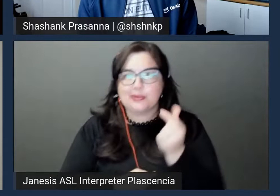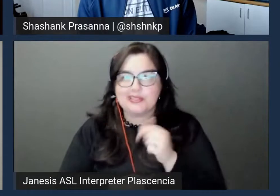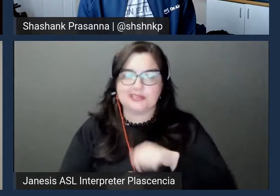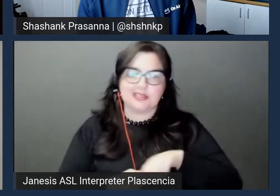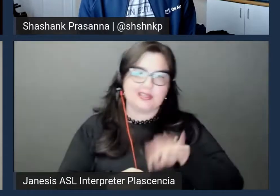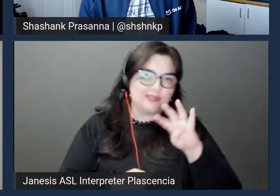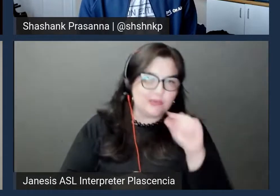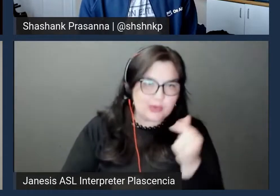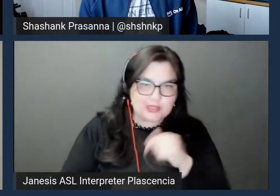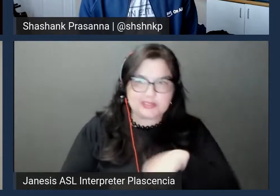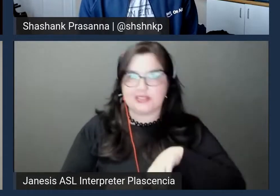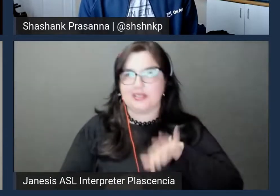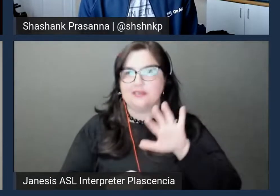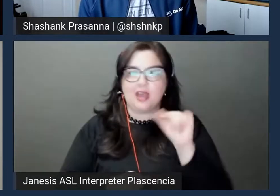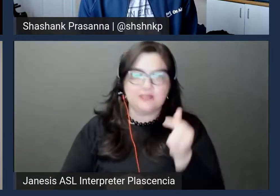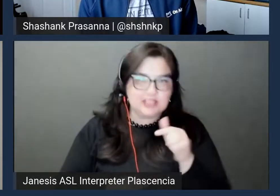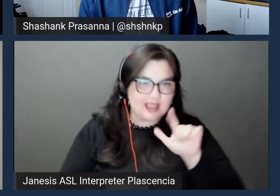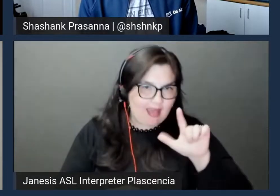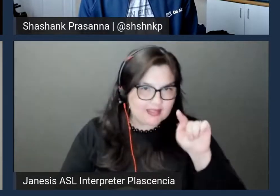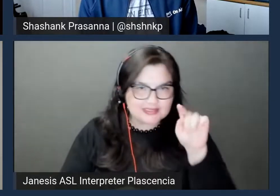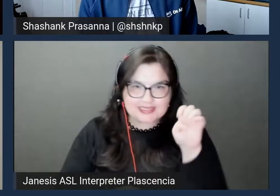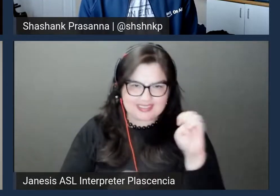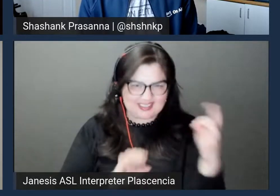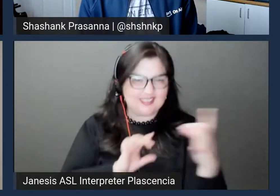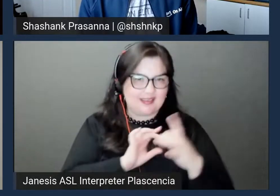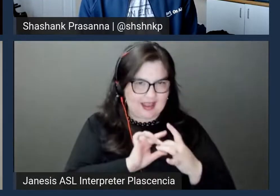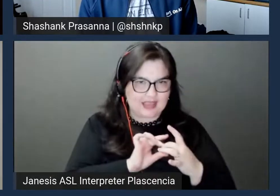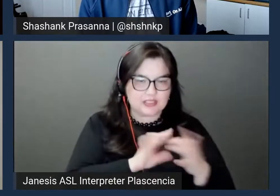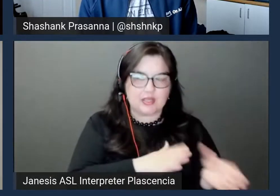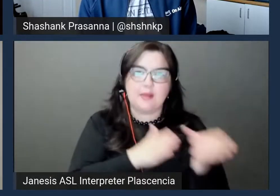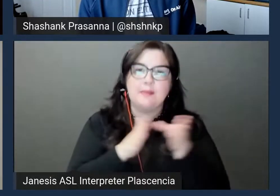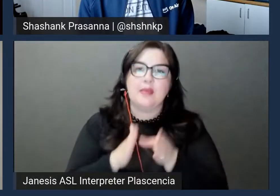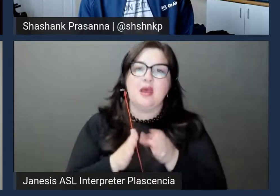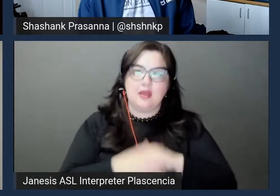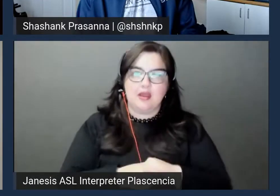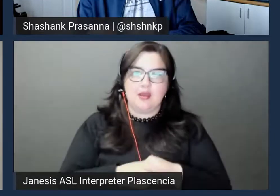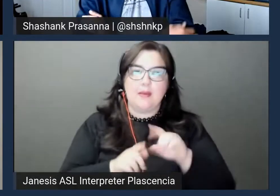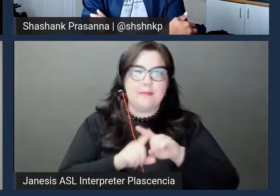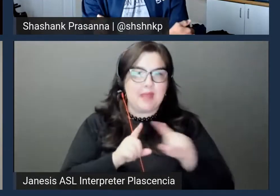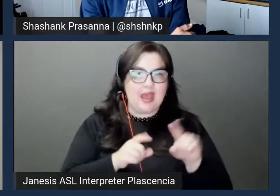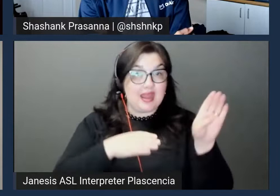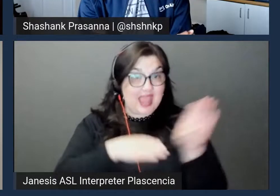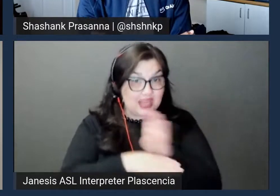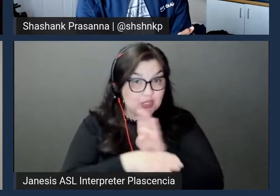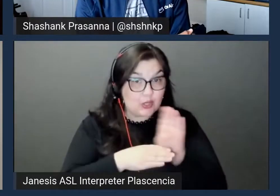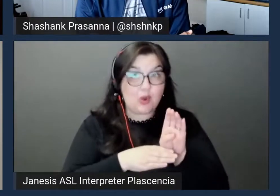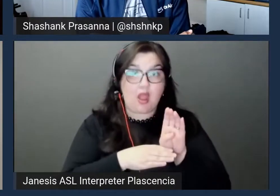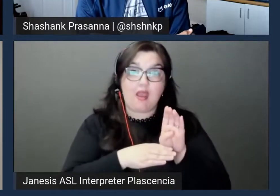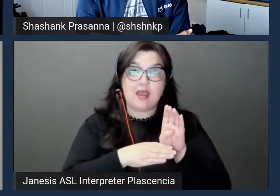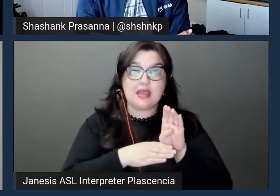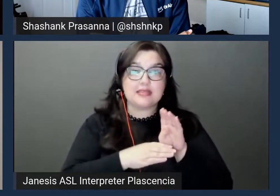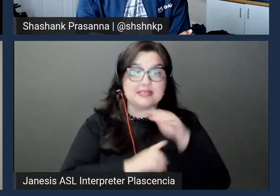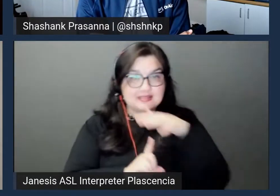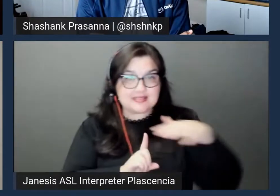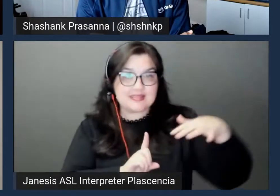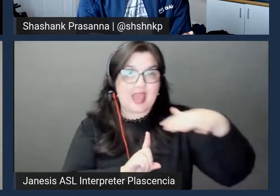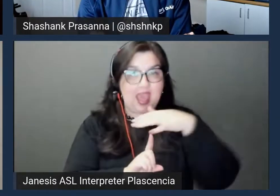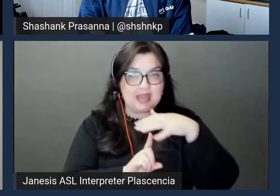LTE connections, but when you are in an enterprise setting, these cameras are connected to the network